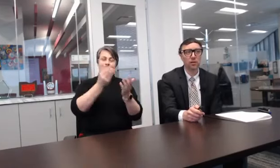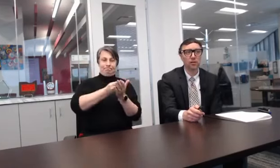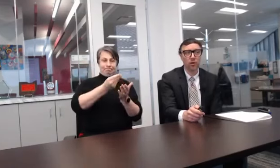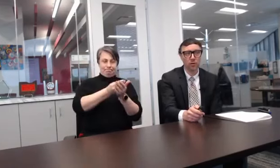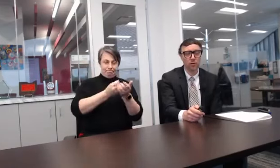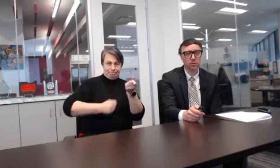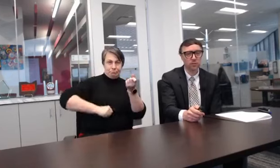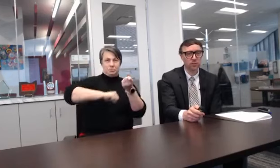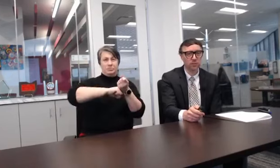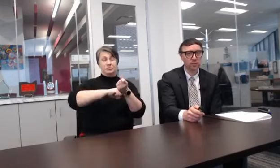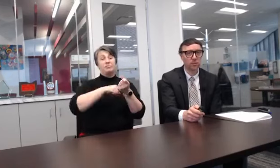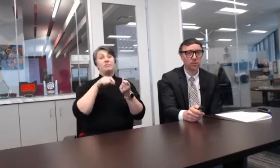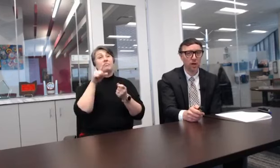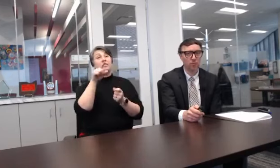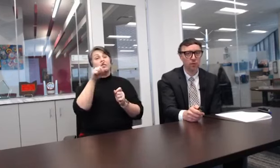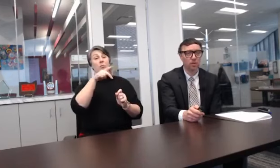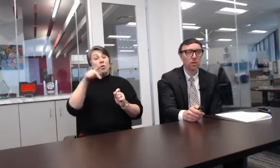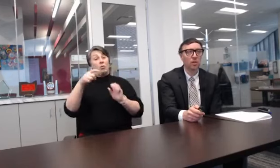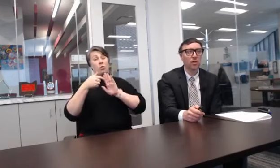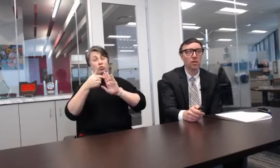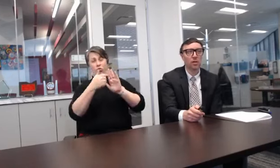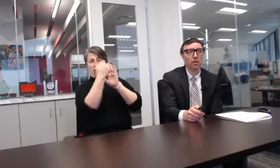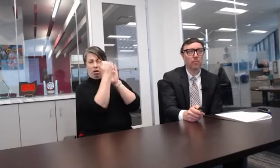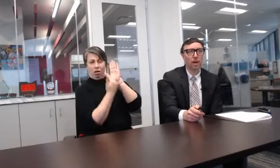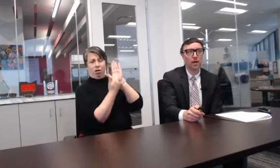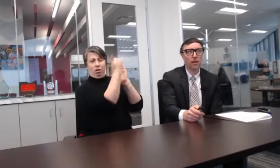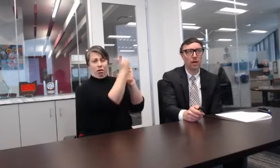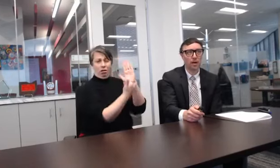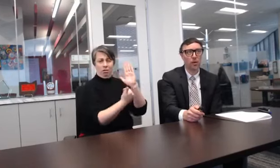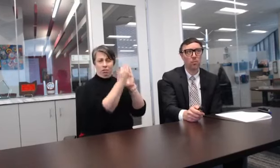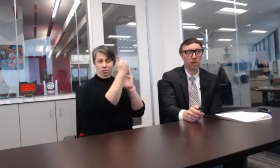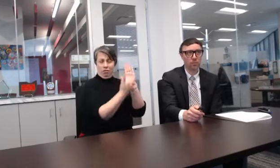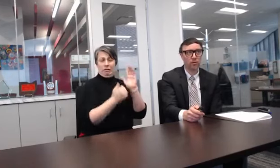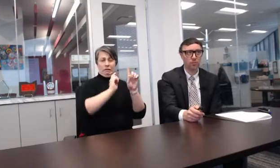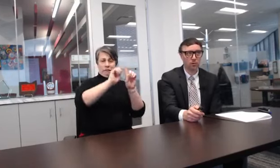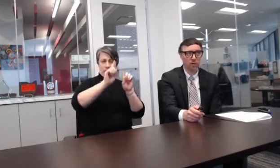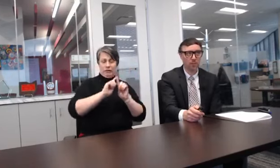of all the services covered by the IO Waiver Program.